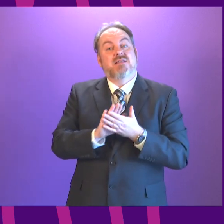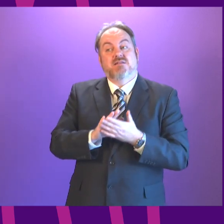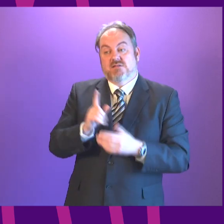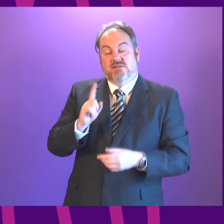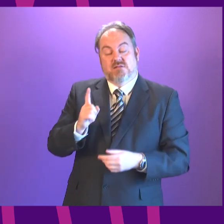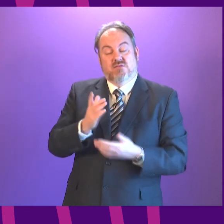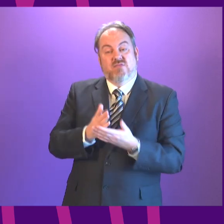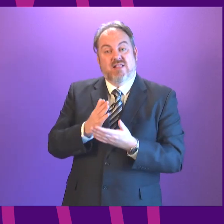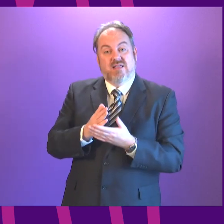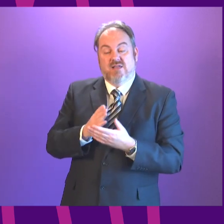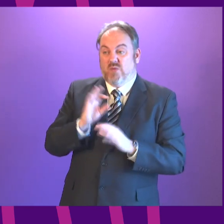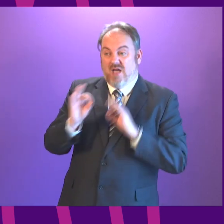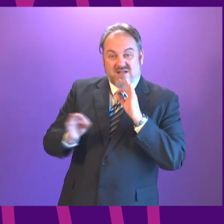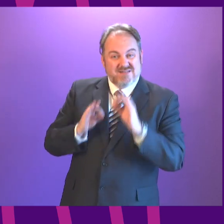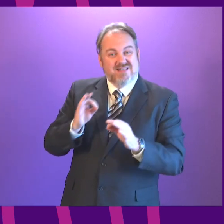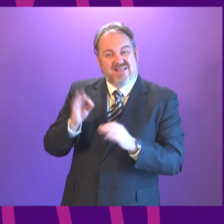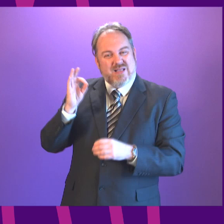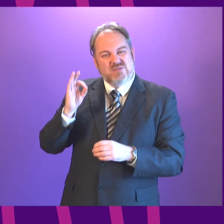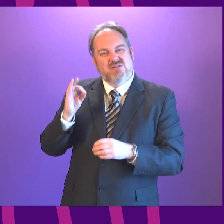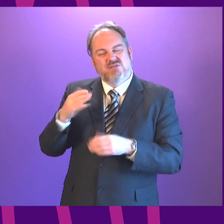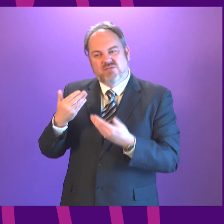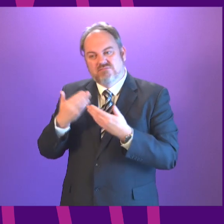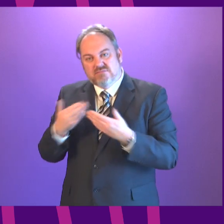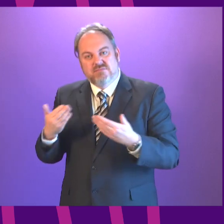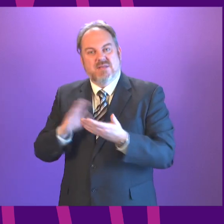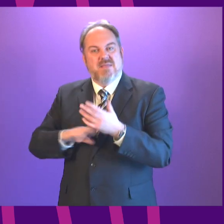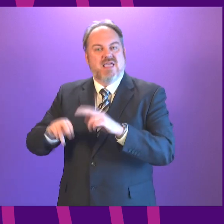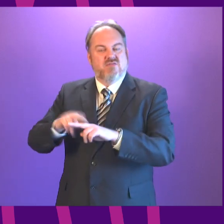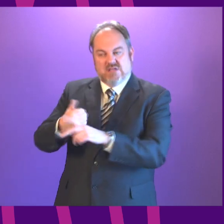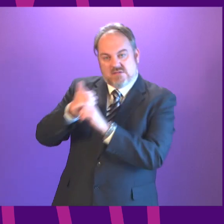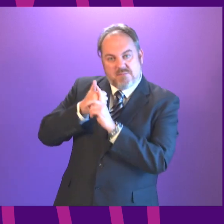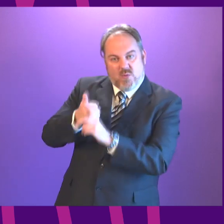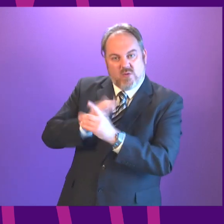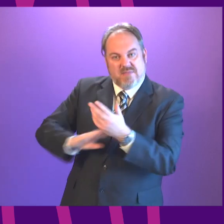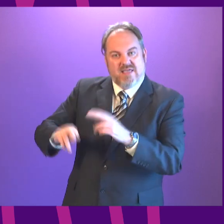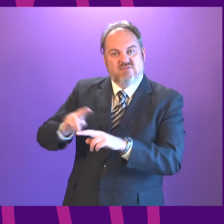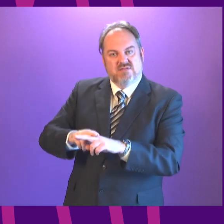need to be. This is an incredibly difficult time for everybody, but particularly for parents